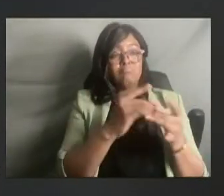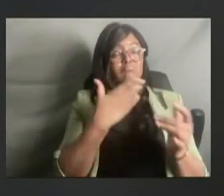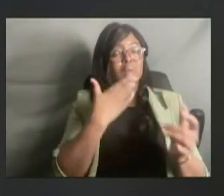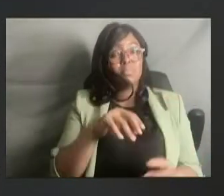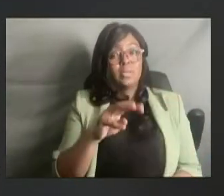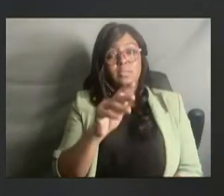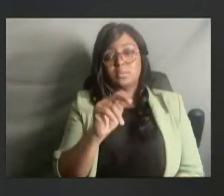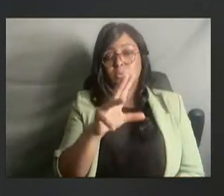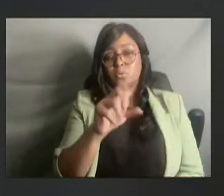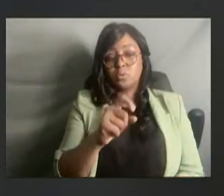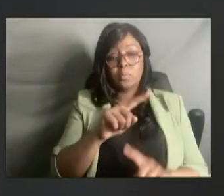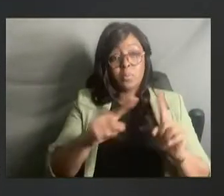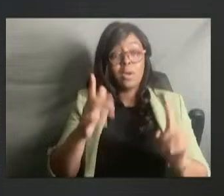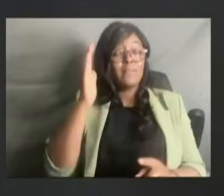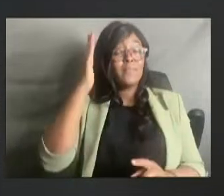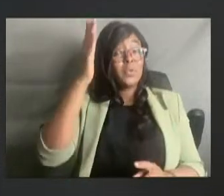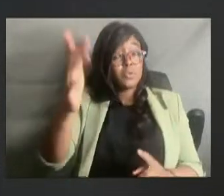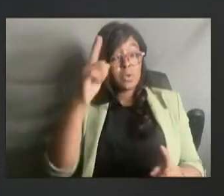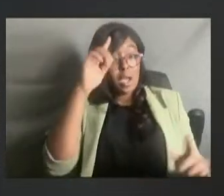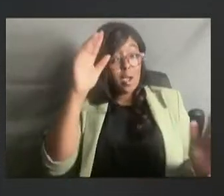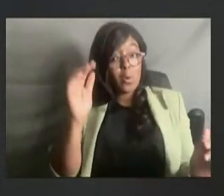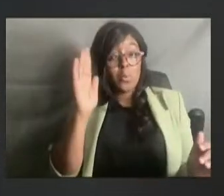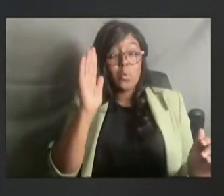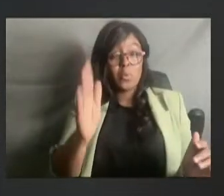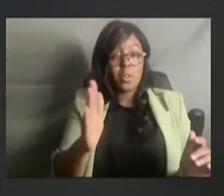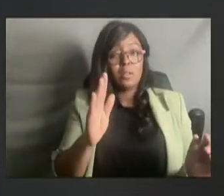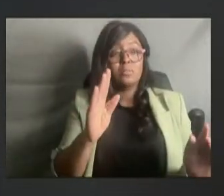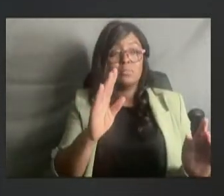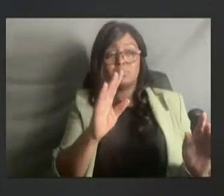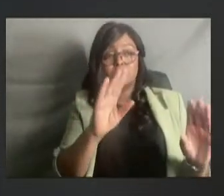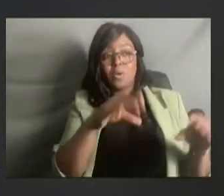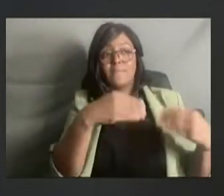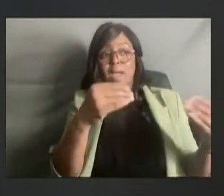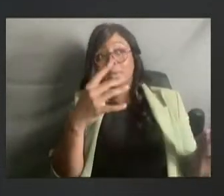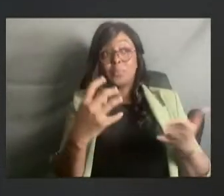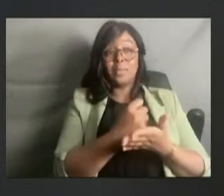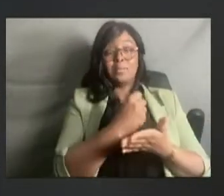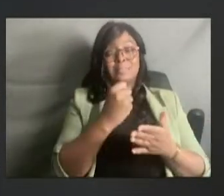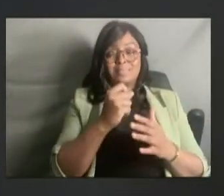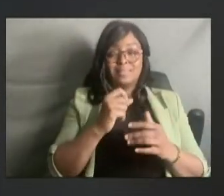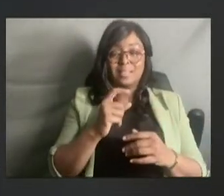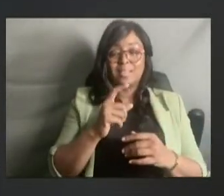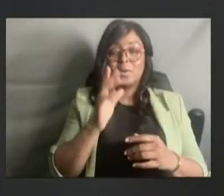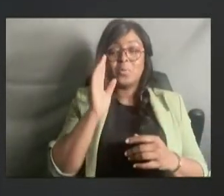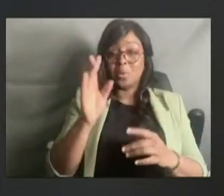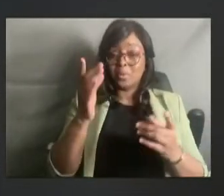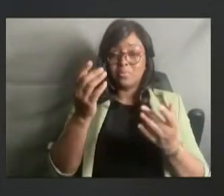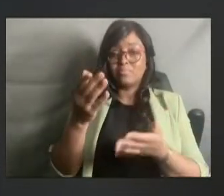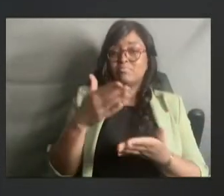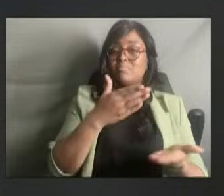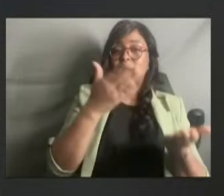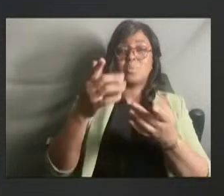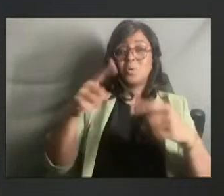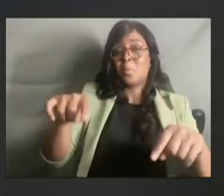of me because I it seems like I only bring them bad news. But one of these days I'm hopeful